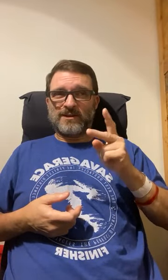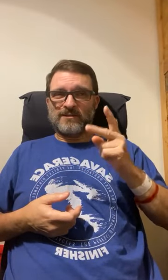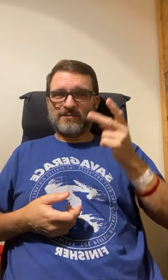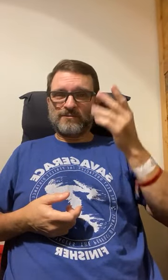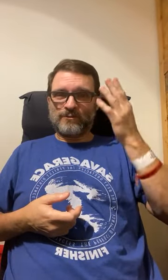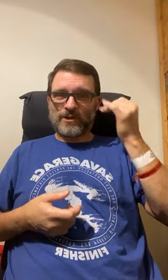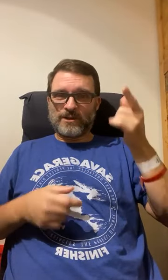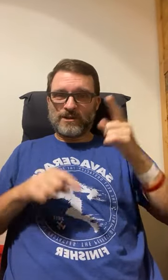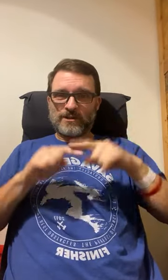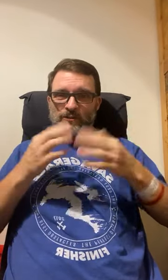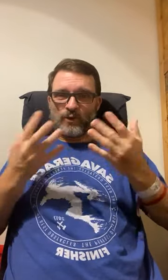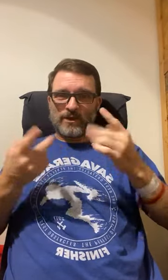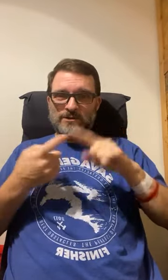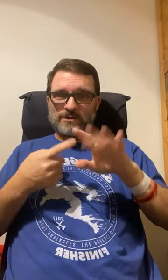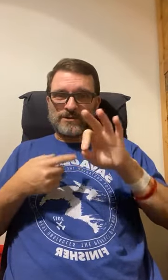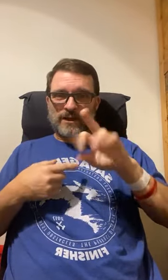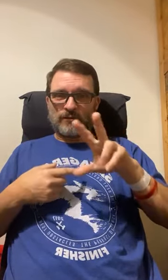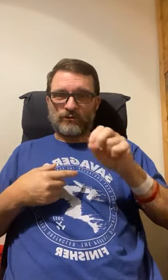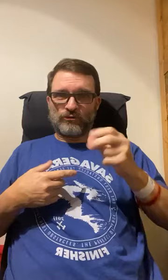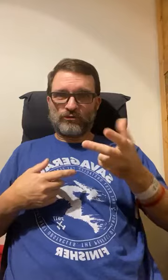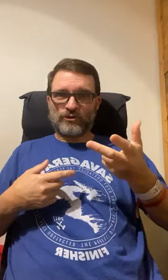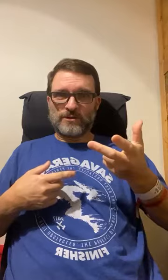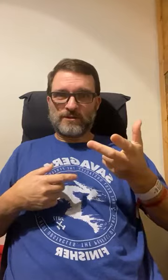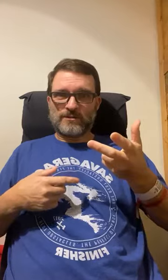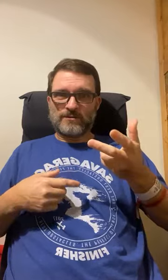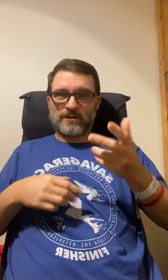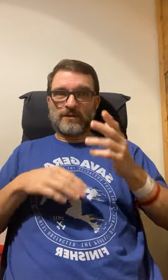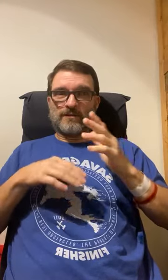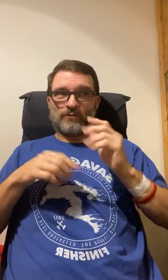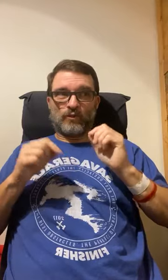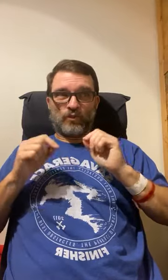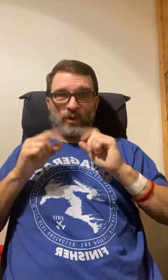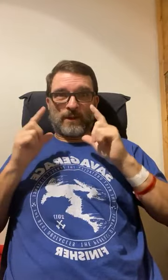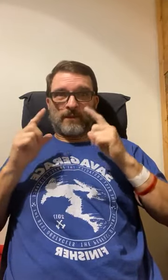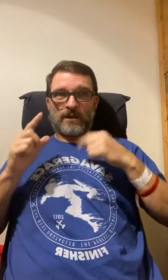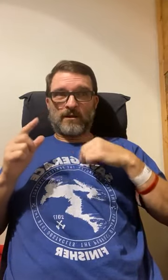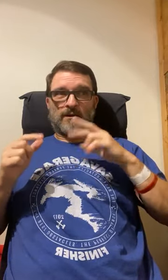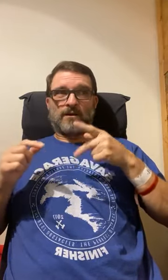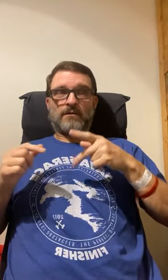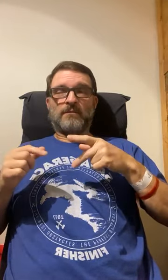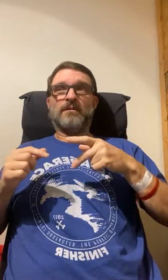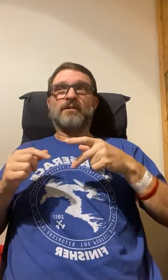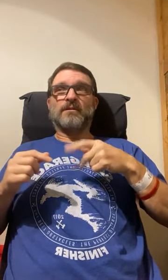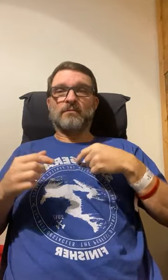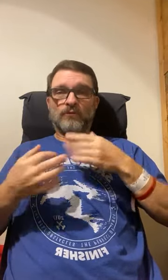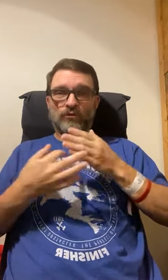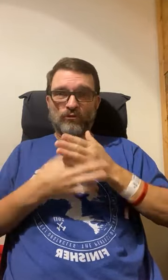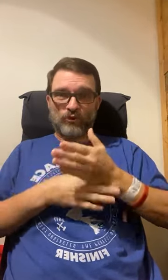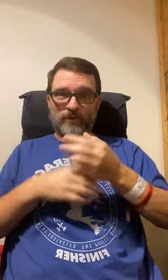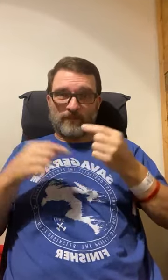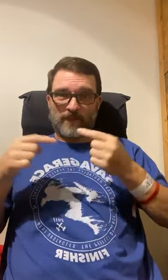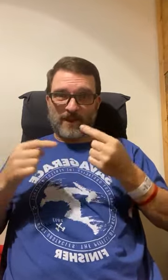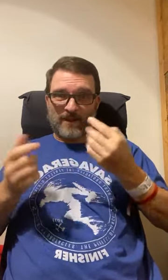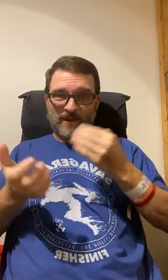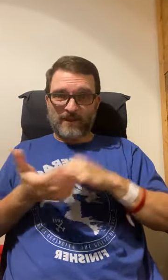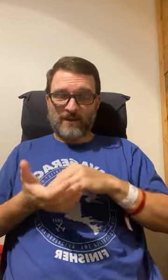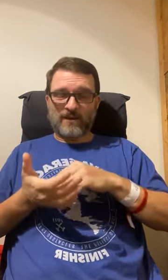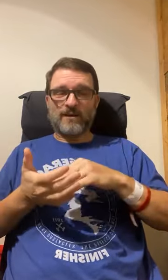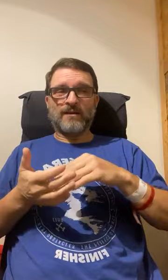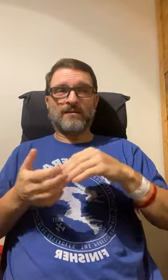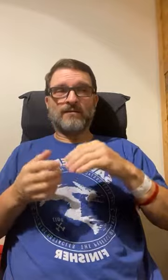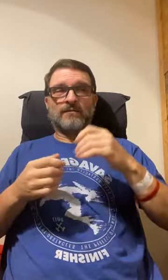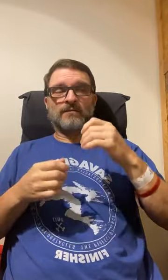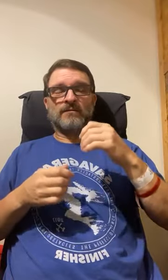I thought ok then why couldnt you wait to tell me at 9:30 then waking me up